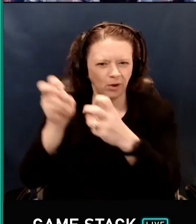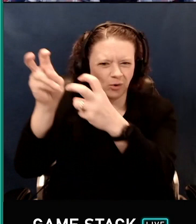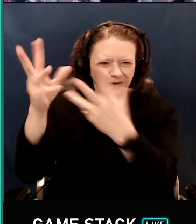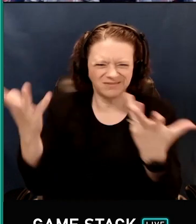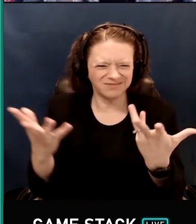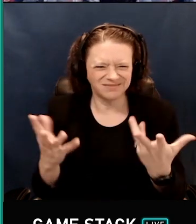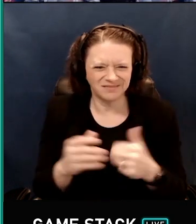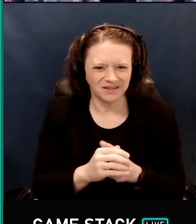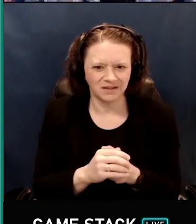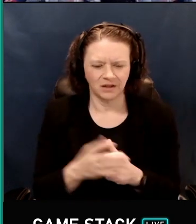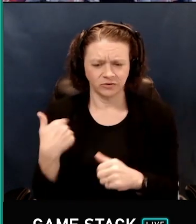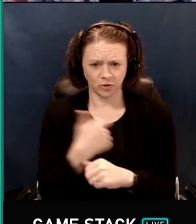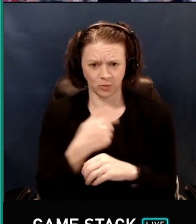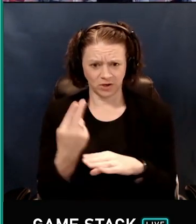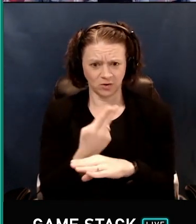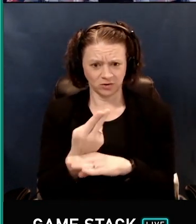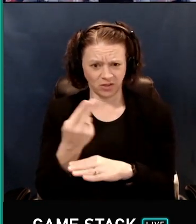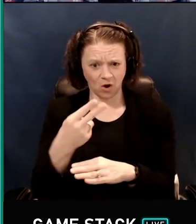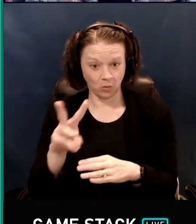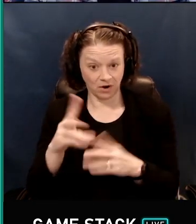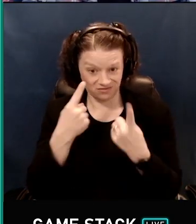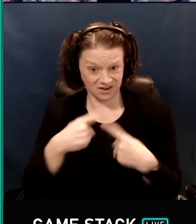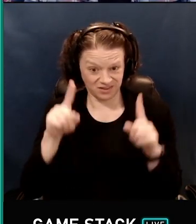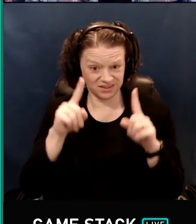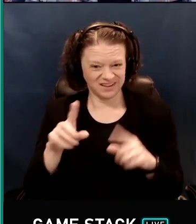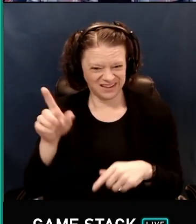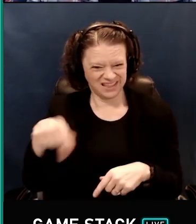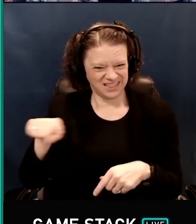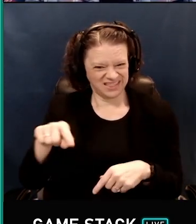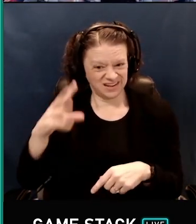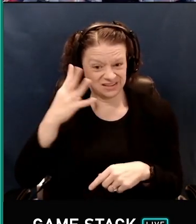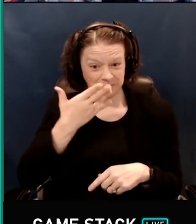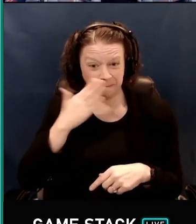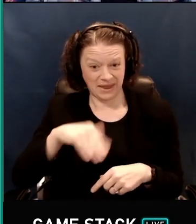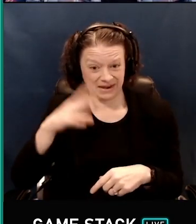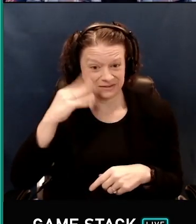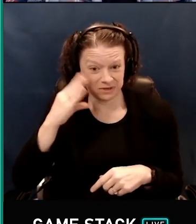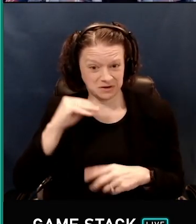I shouldn't say experiences. These bad experiences exist still today, even though